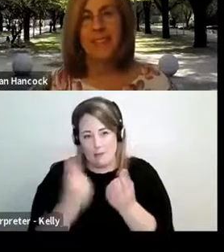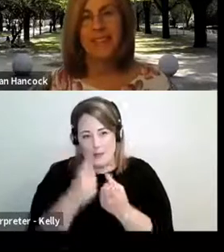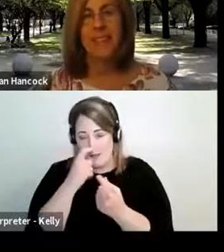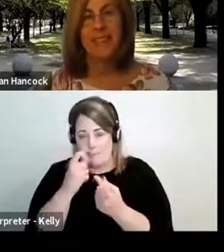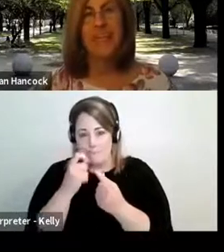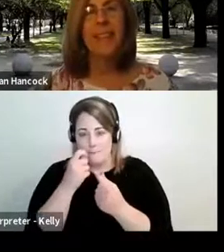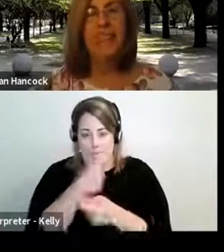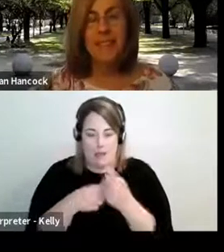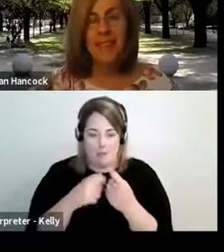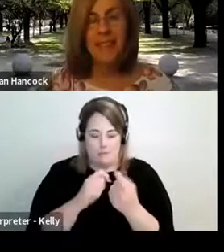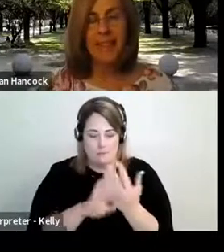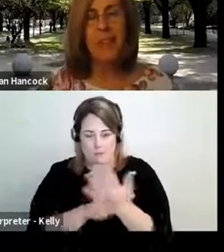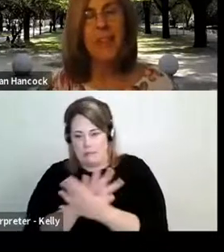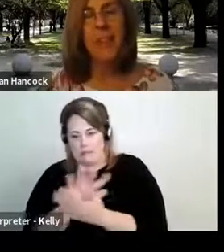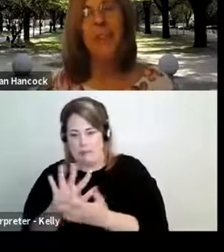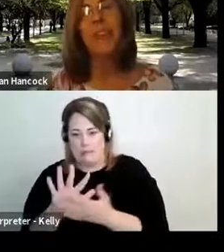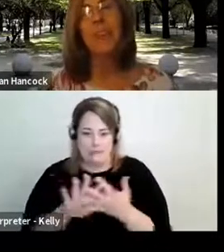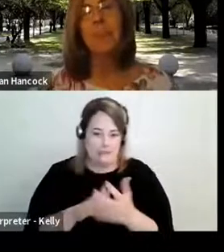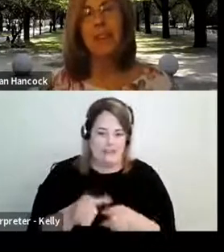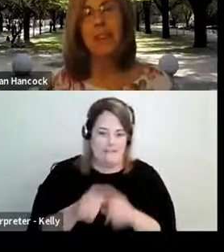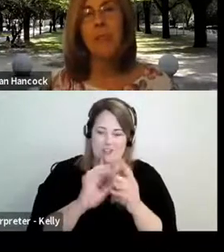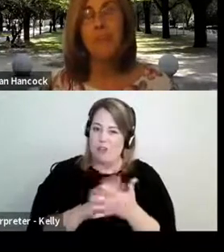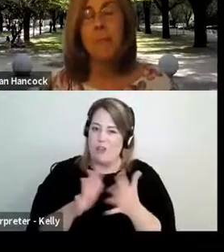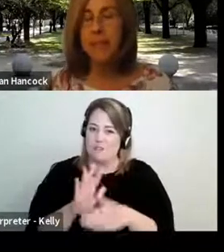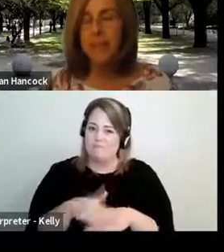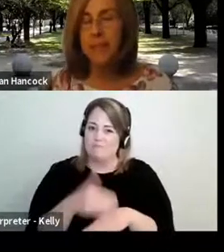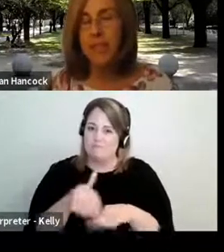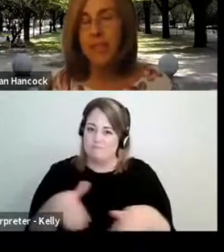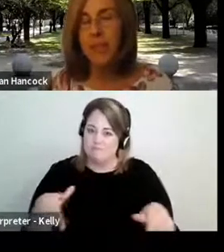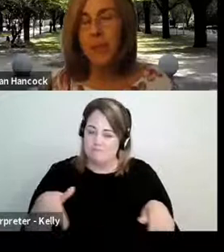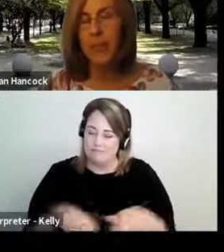Yes. That’s exactly right. So the disability adviser meets with – with each